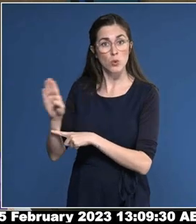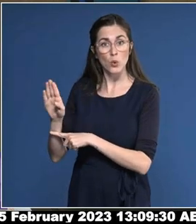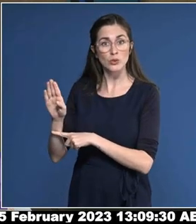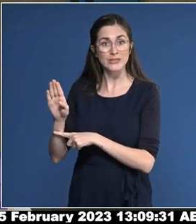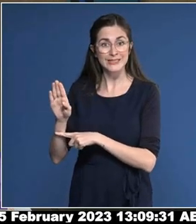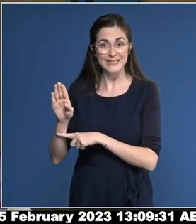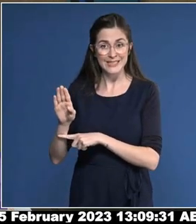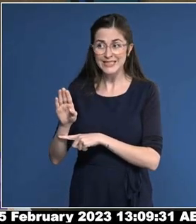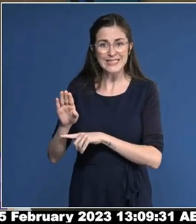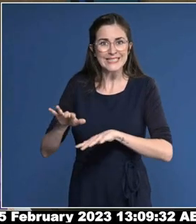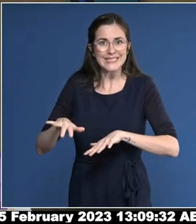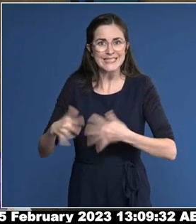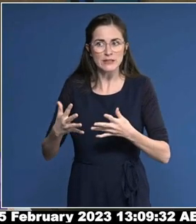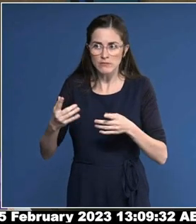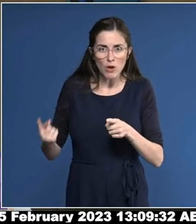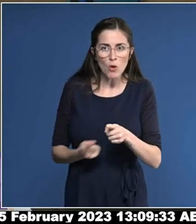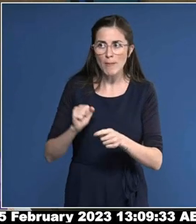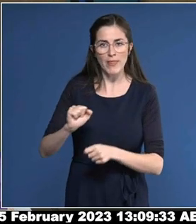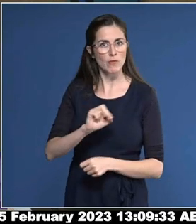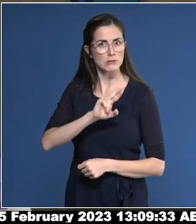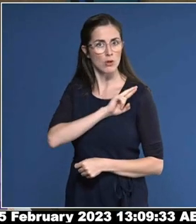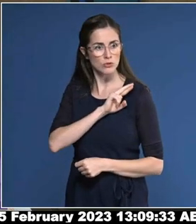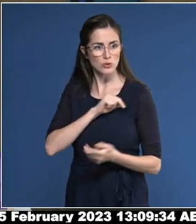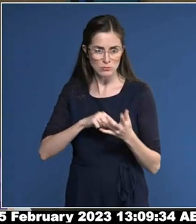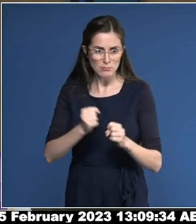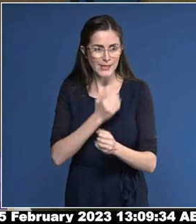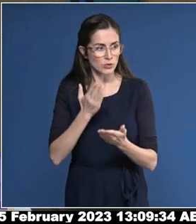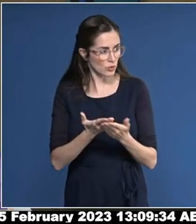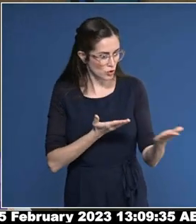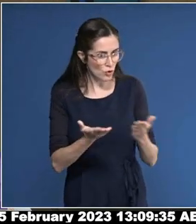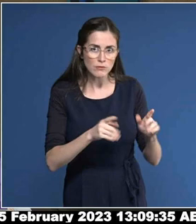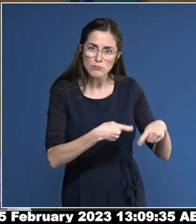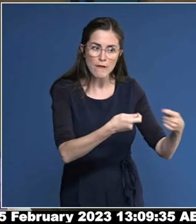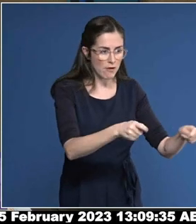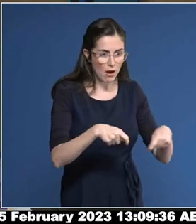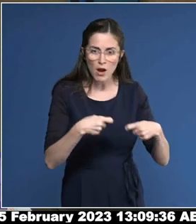obligations to ensure the safety and quality of services provided and to safeguard its